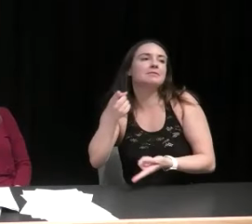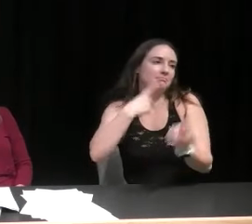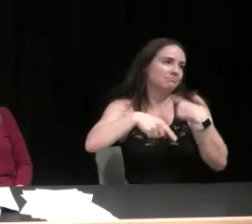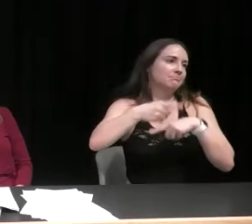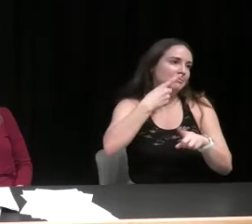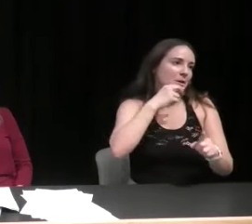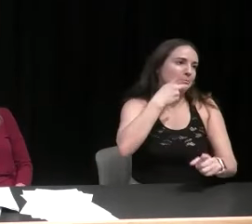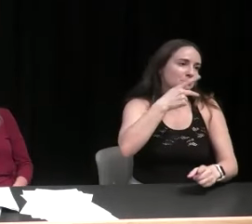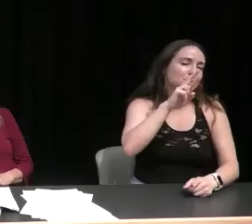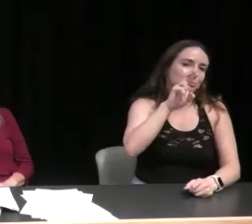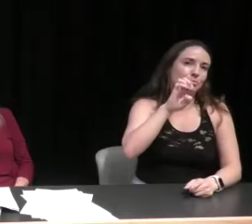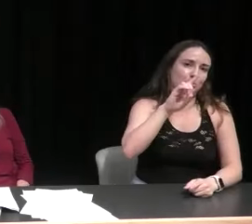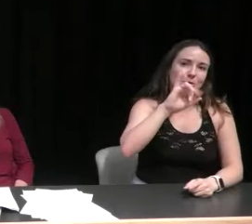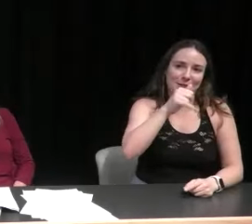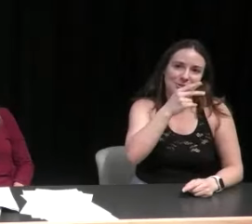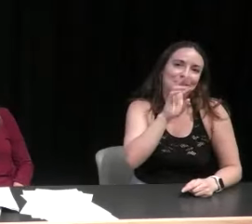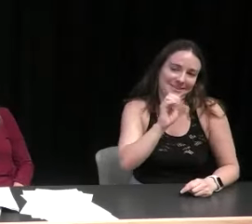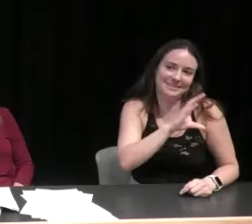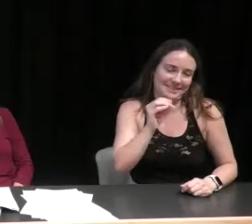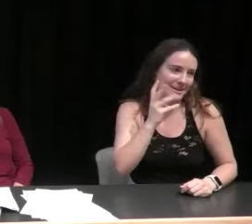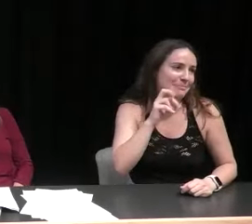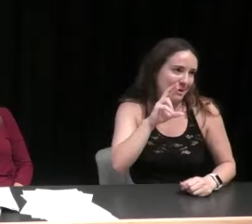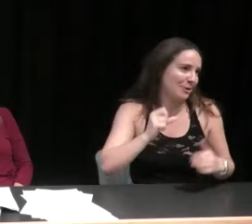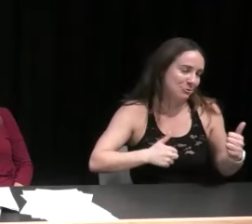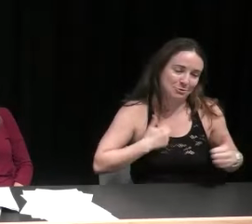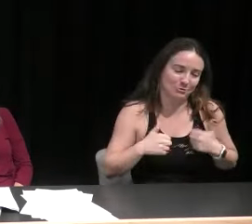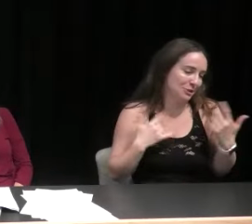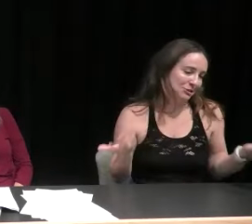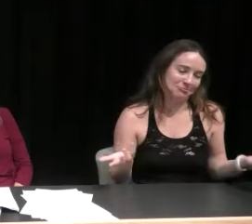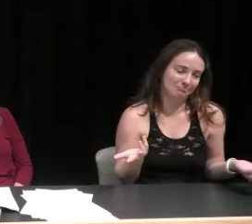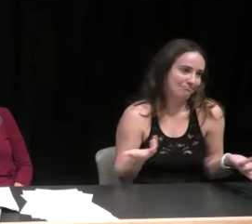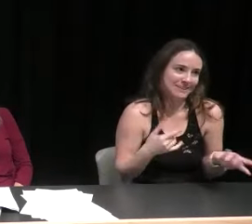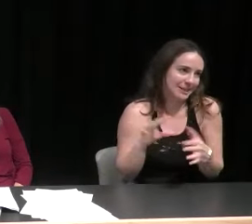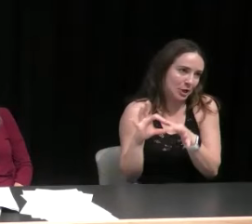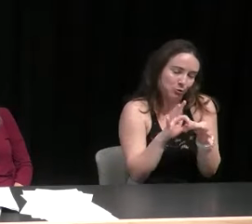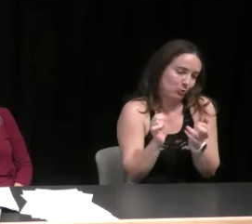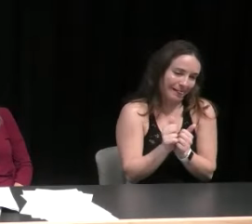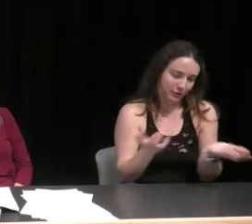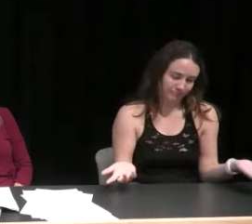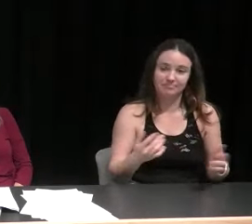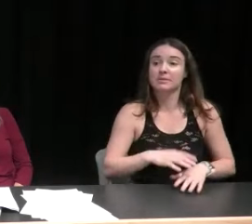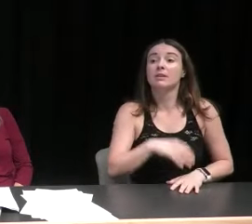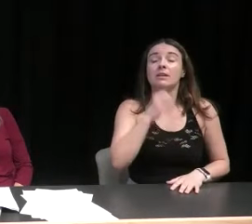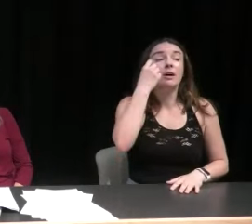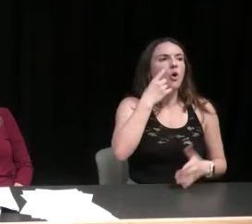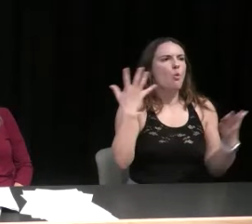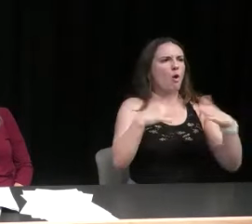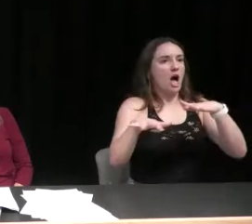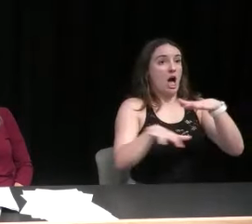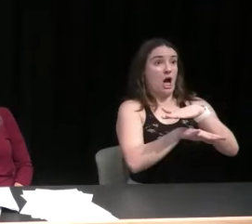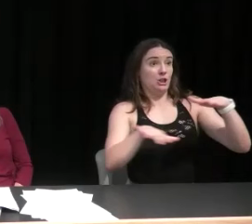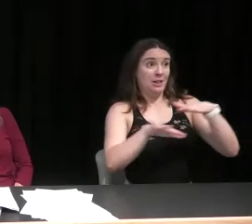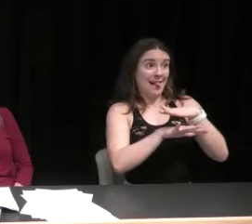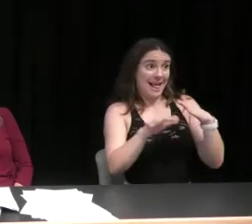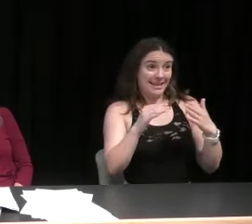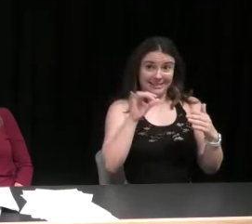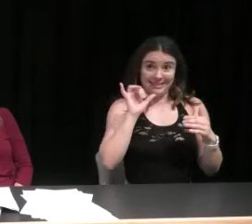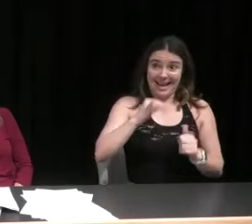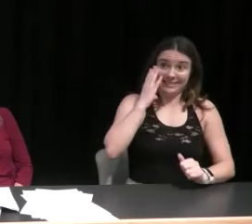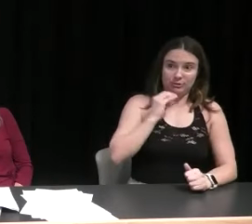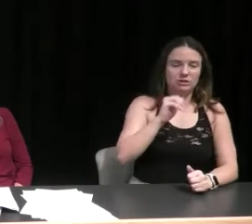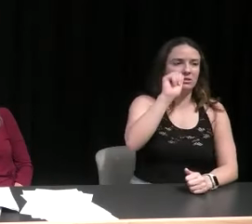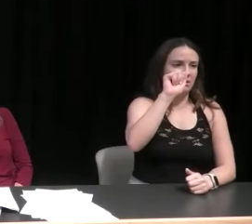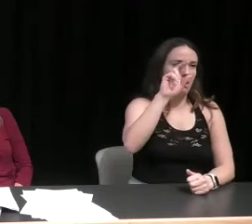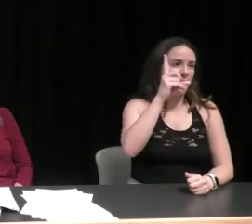with different cultures comes Prejudice um and microaggressions they are uh closely tied what